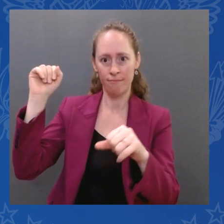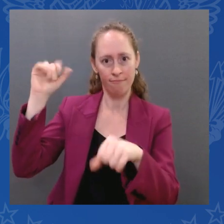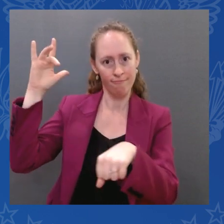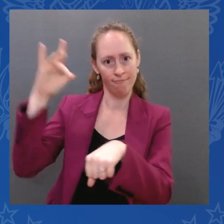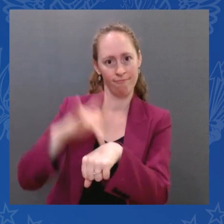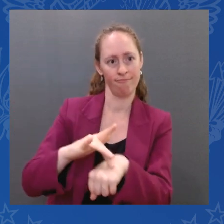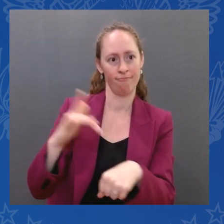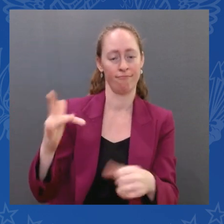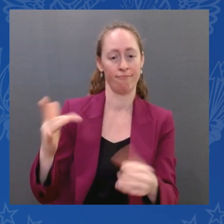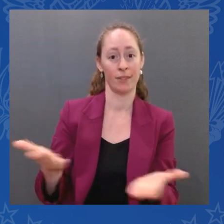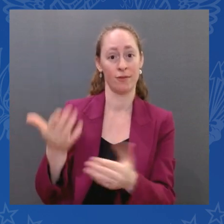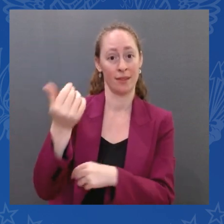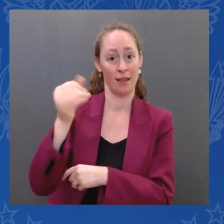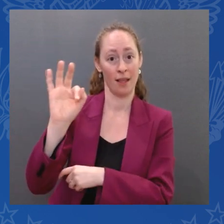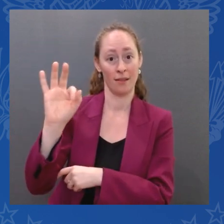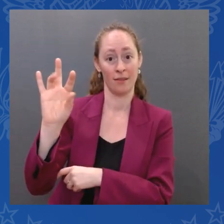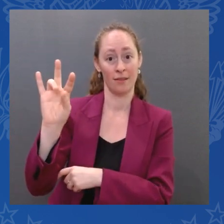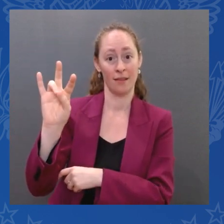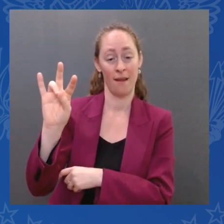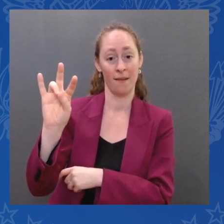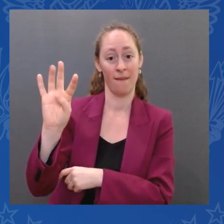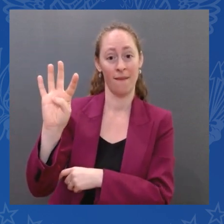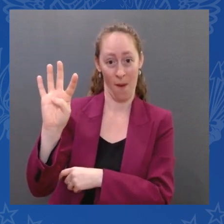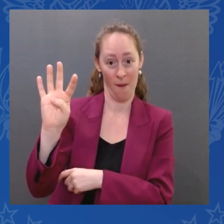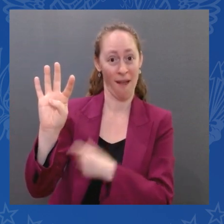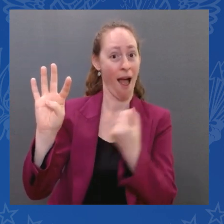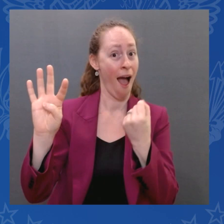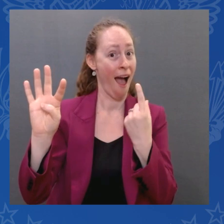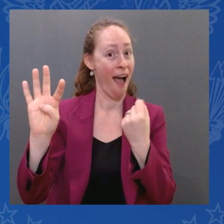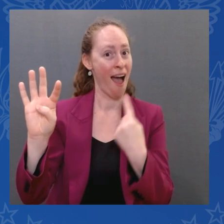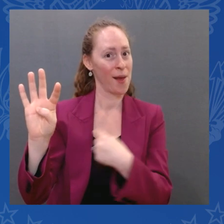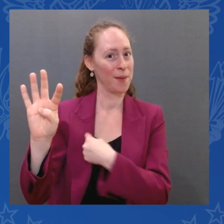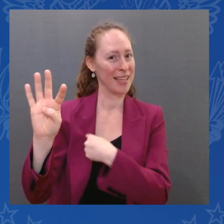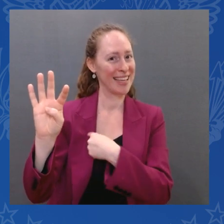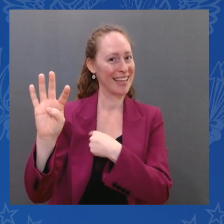as a young United States senator from Delaware in 1973,